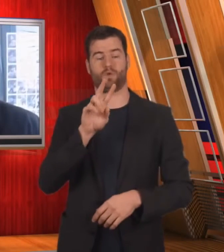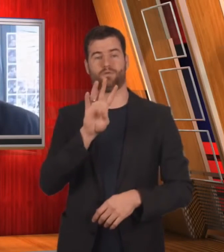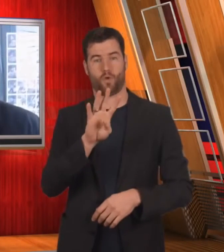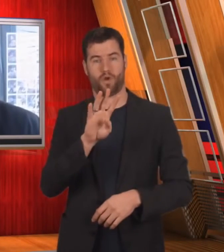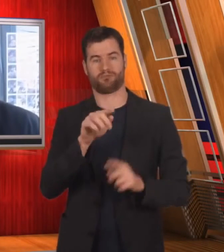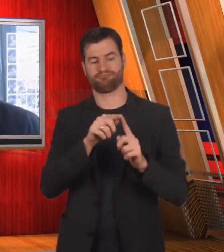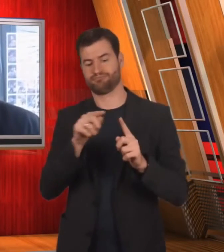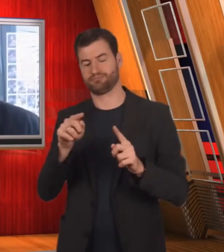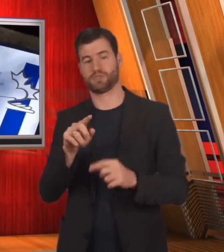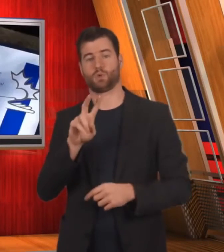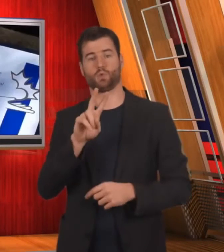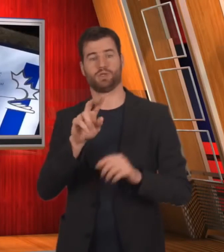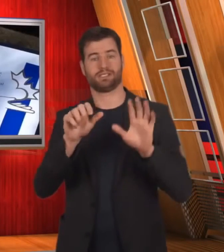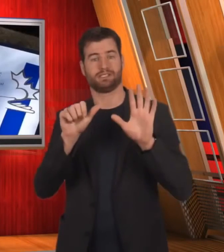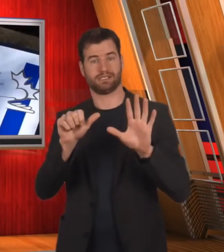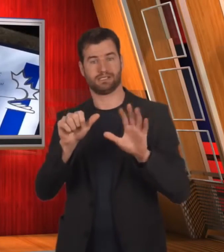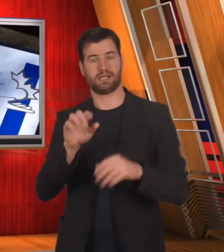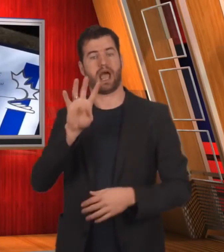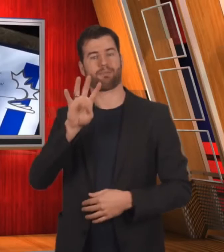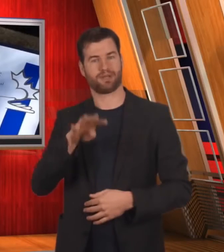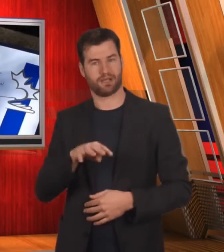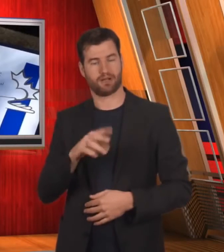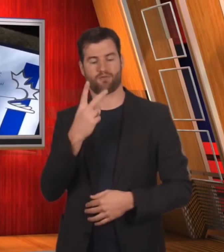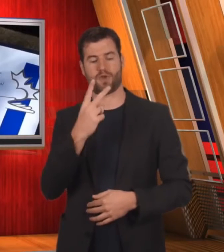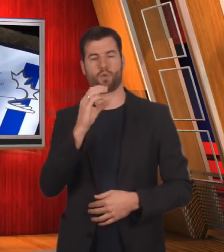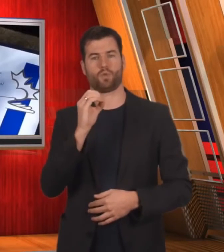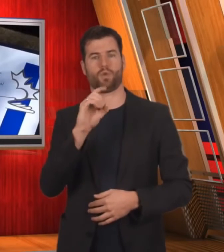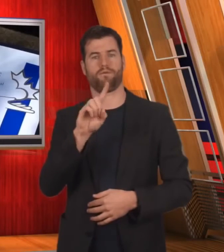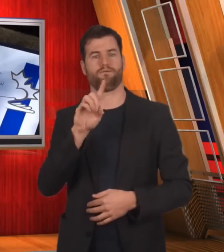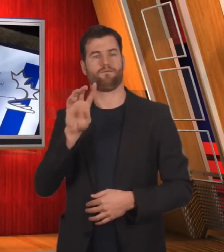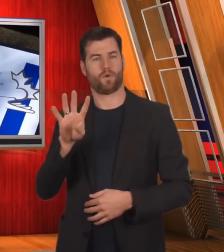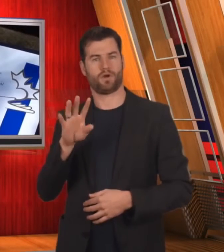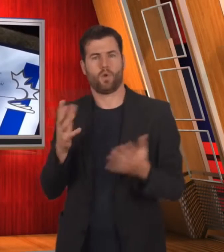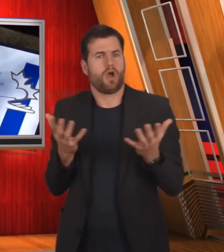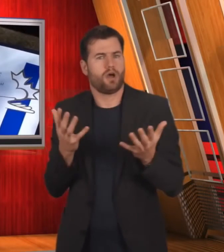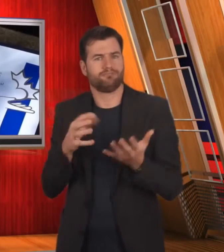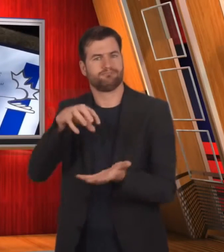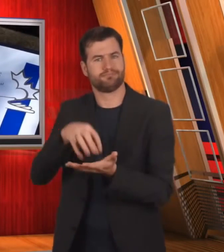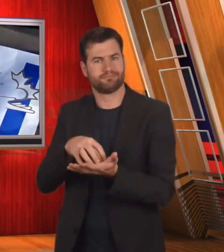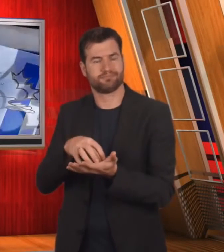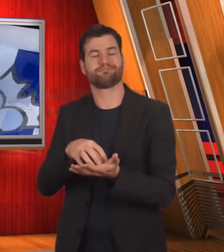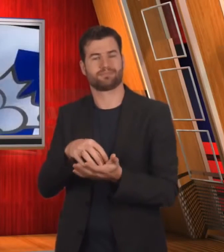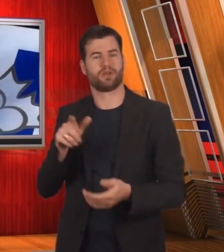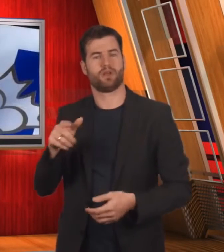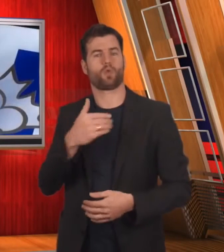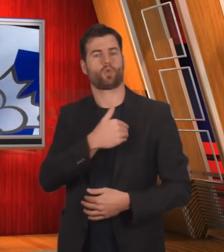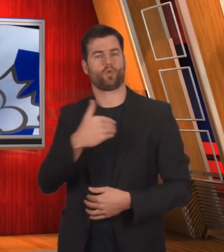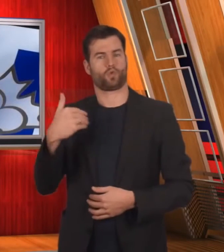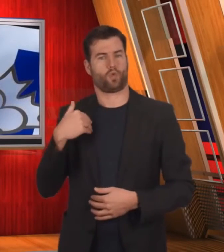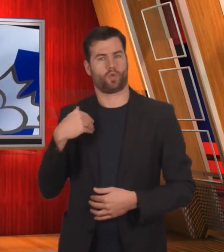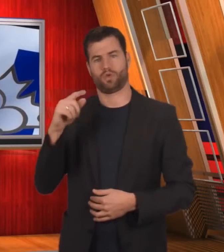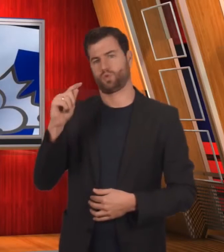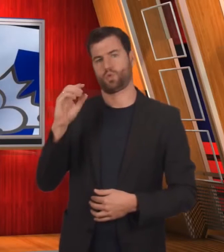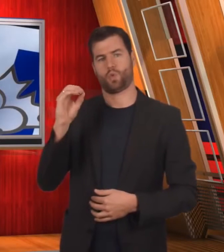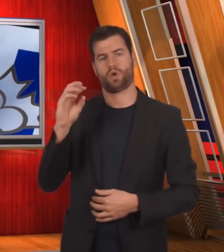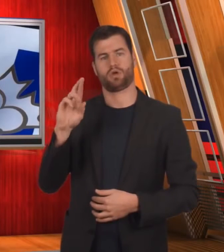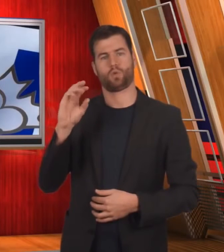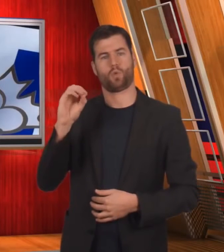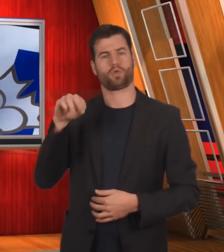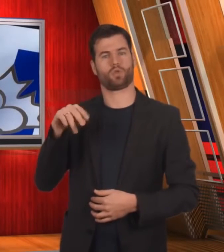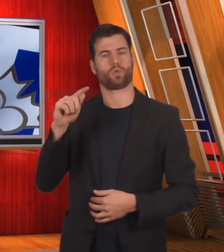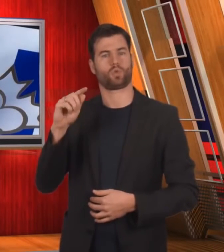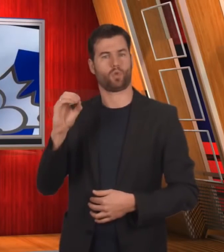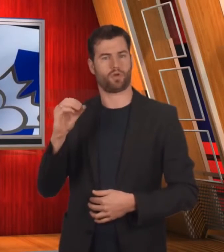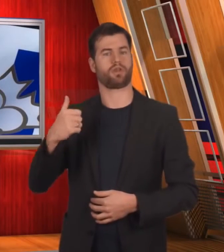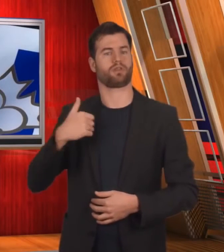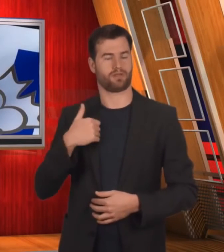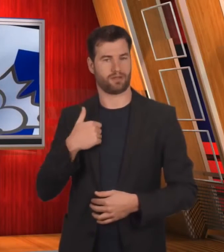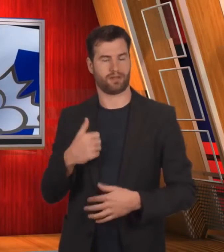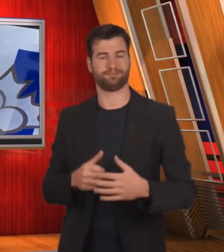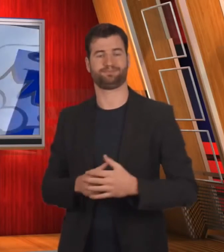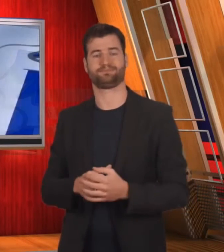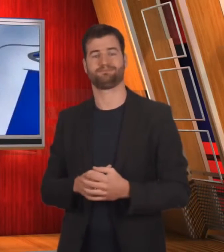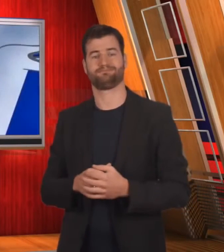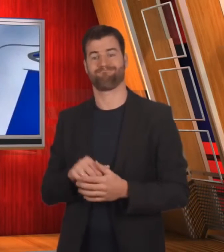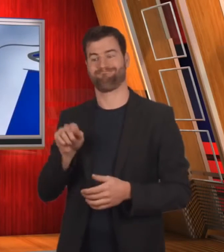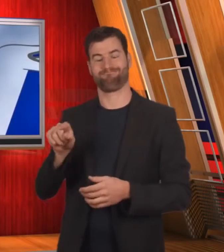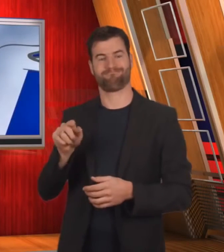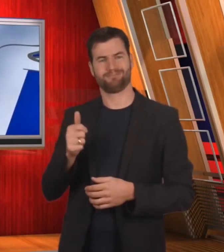to 26th, 2014 in Toronto, Canada. General Manager Roy Hysen and Coach Donald McKee